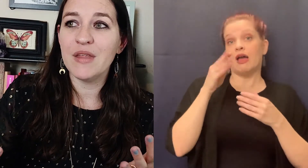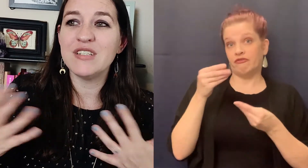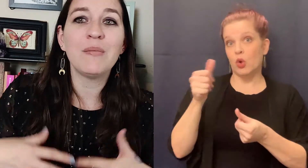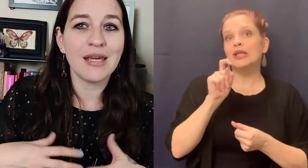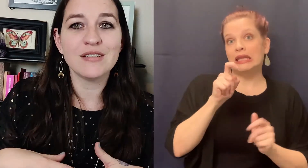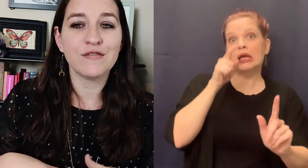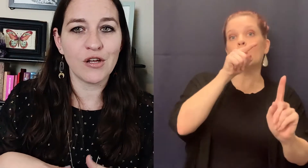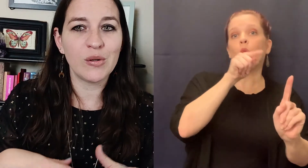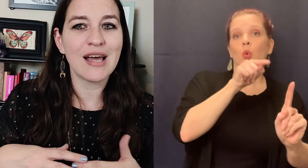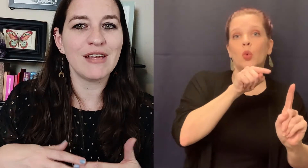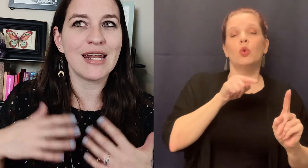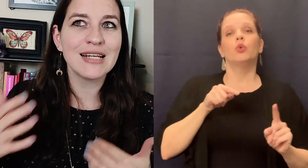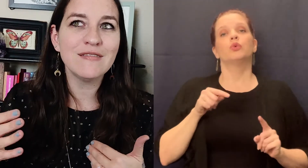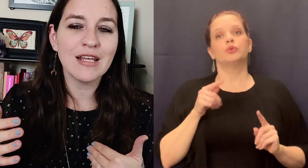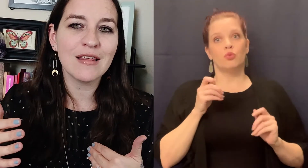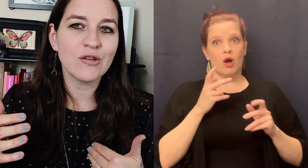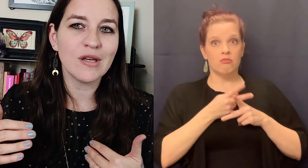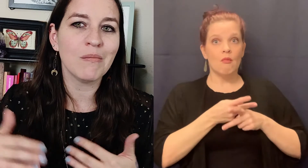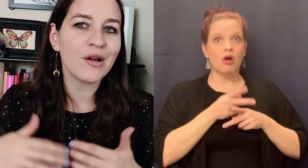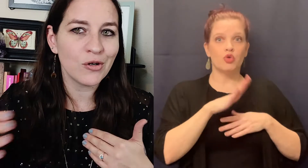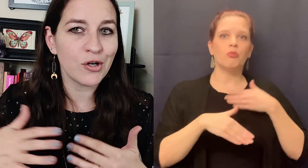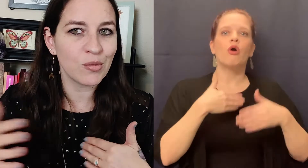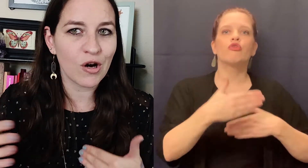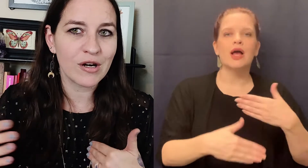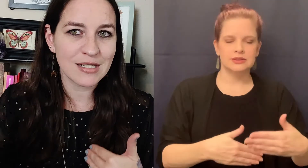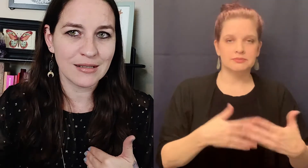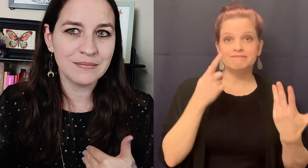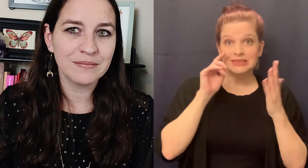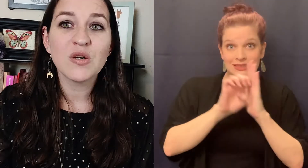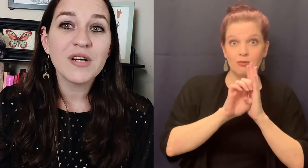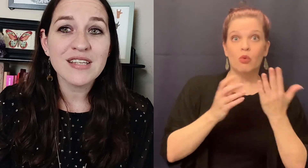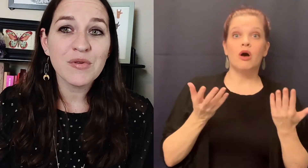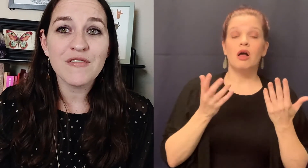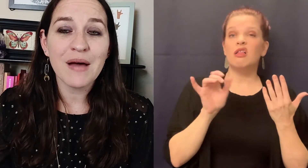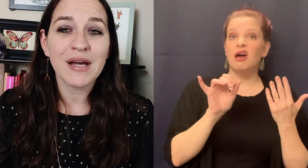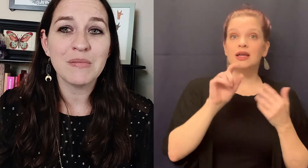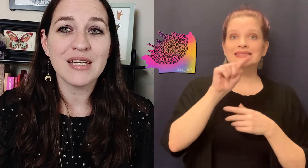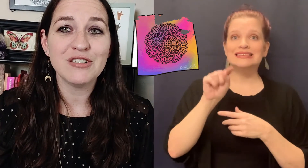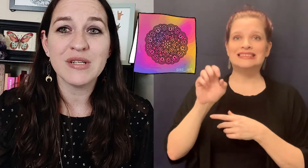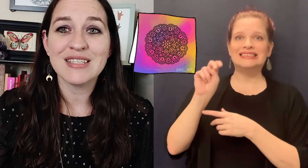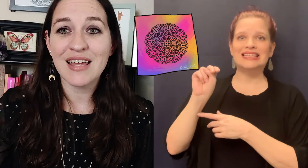of tapping into flow, is having an activity that you can monitor your progress in. So one example of that might be doing Zentangles,